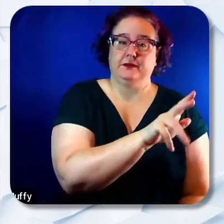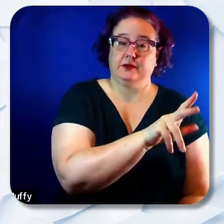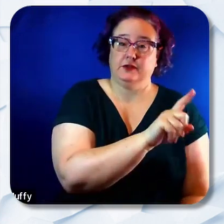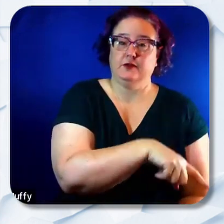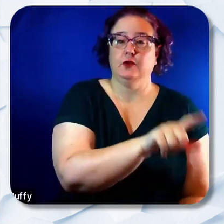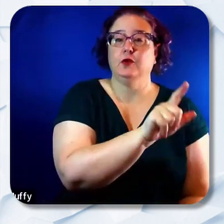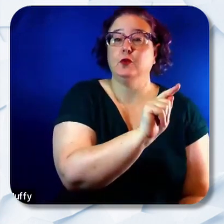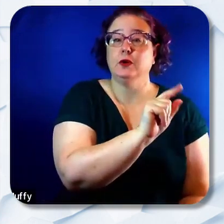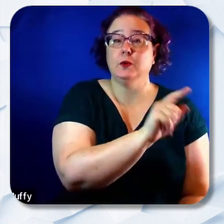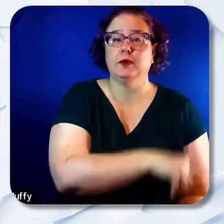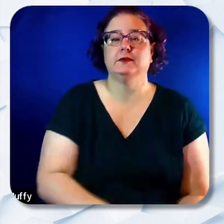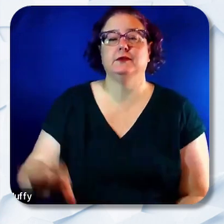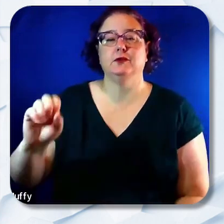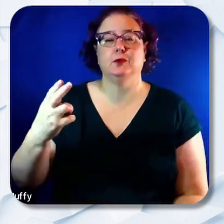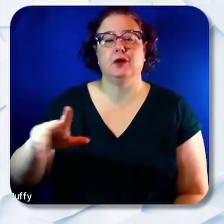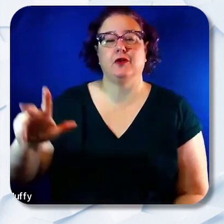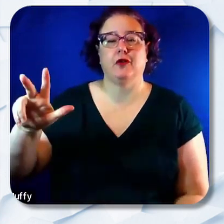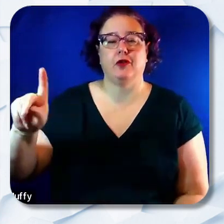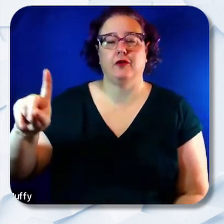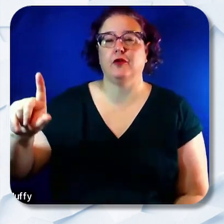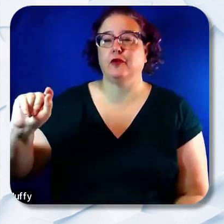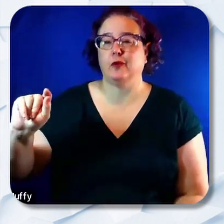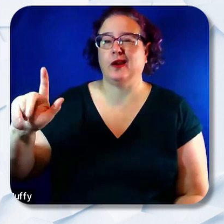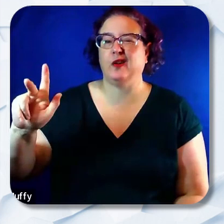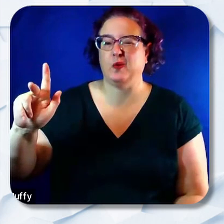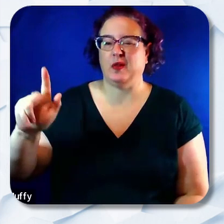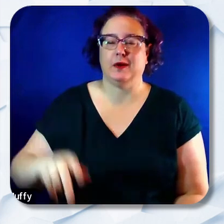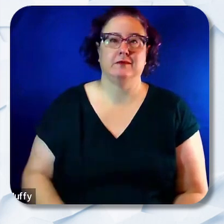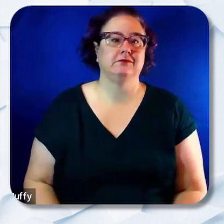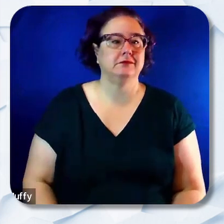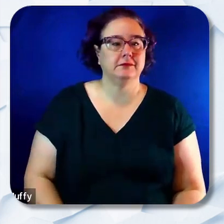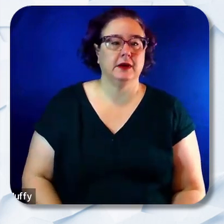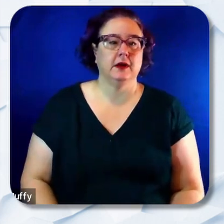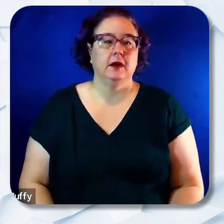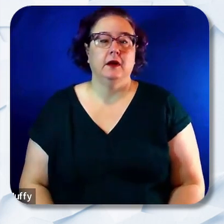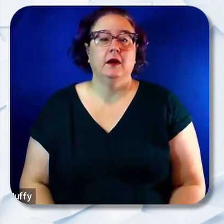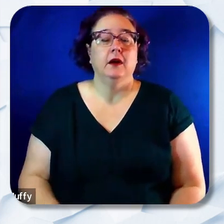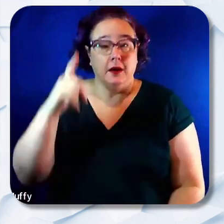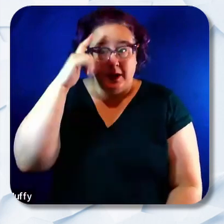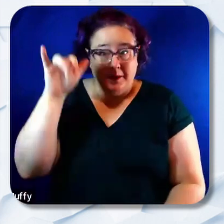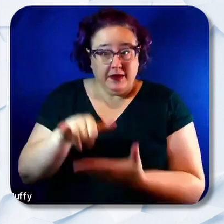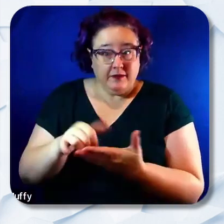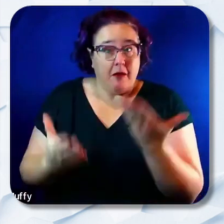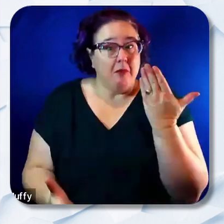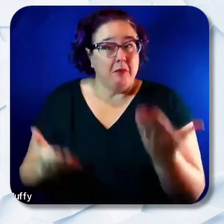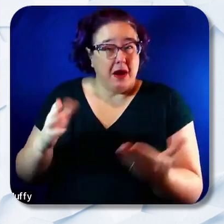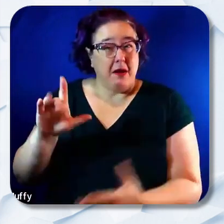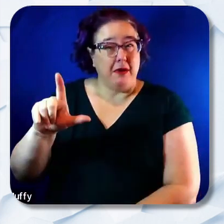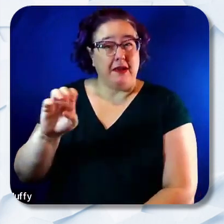Due to this change, it is possible that LEA's could receive an audit finding as part of